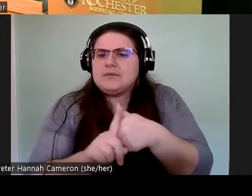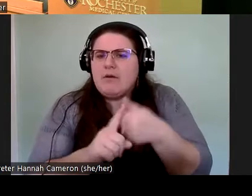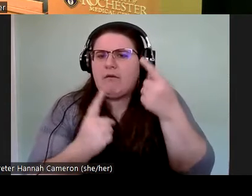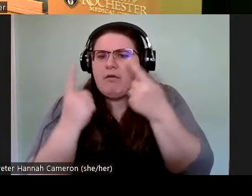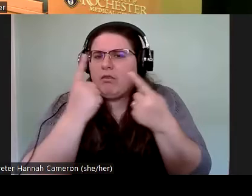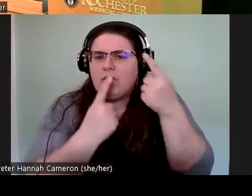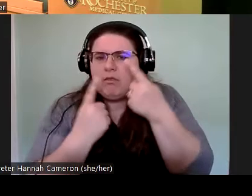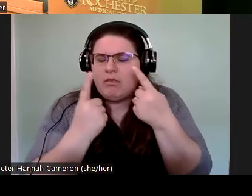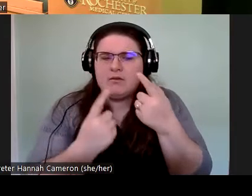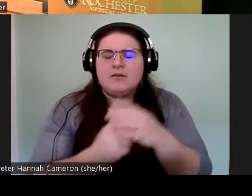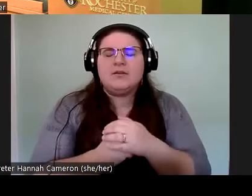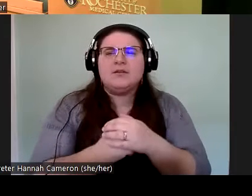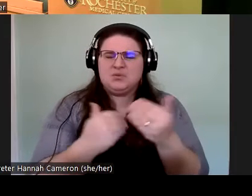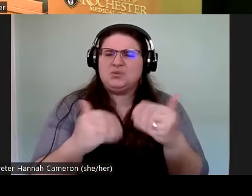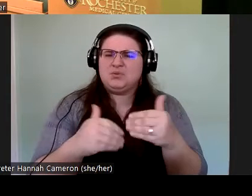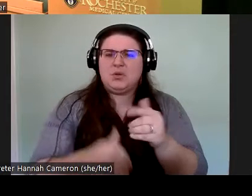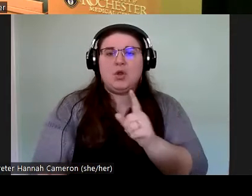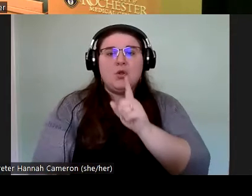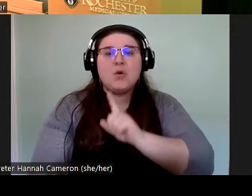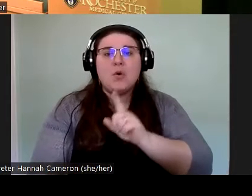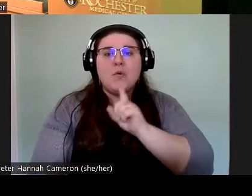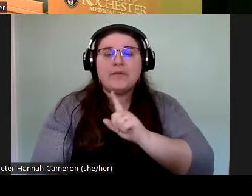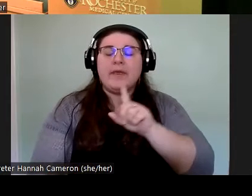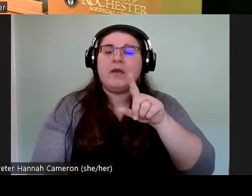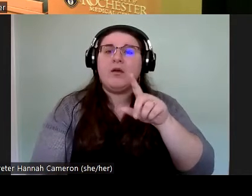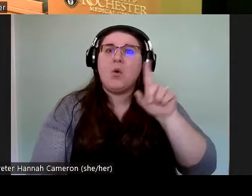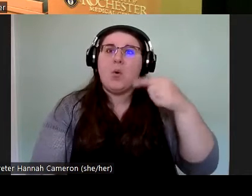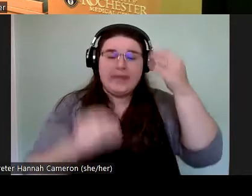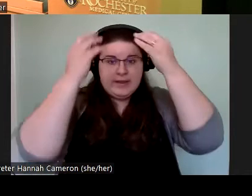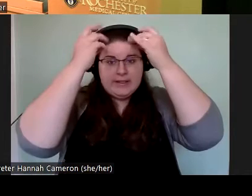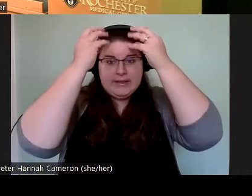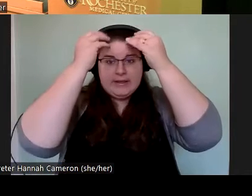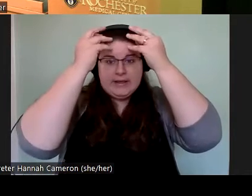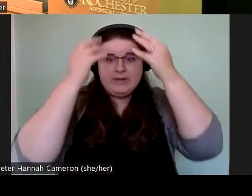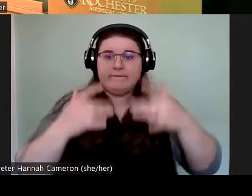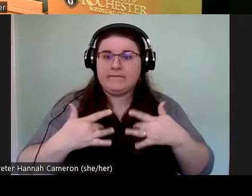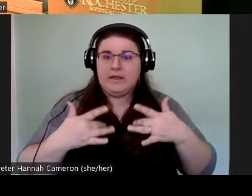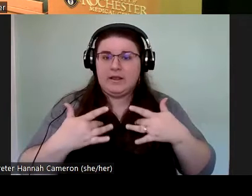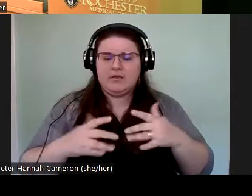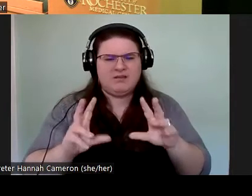impact of loneliness on our whole body not just our brain right but on our whole body so when we